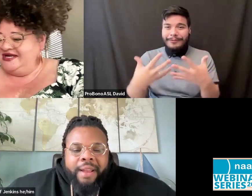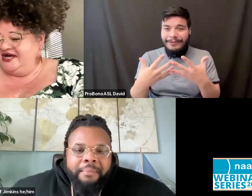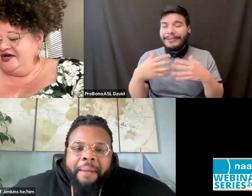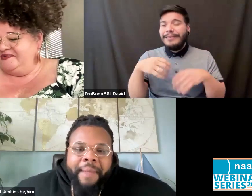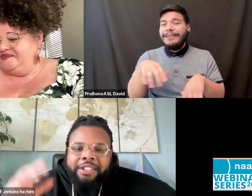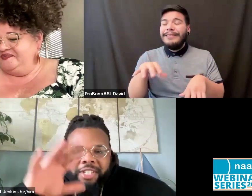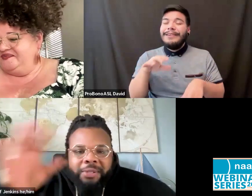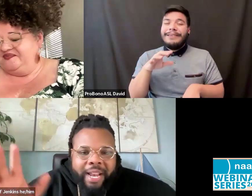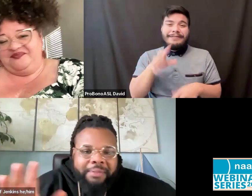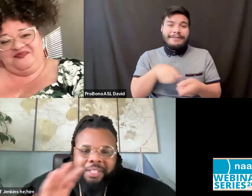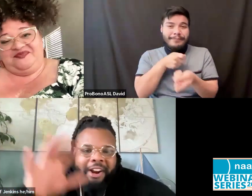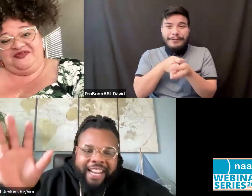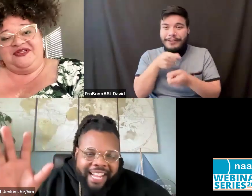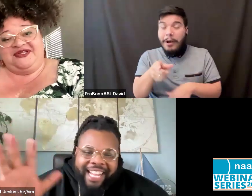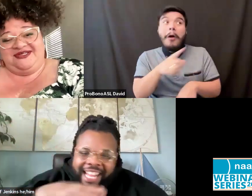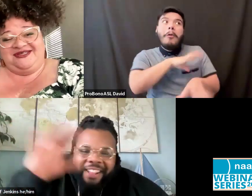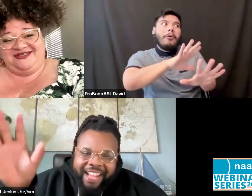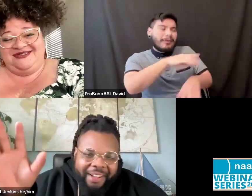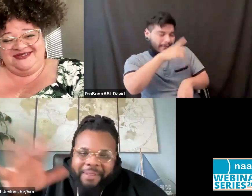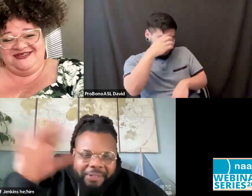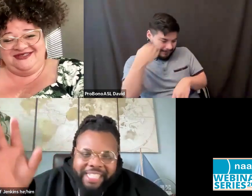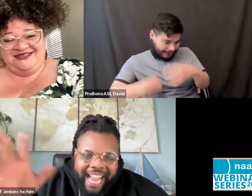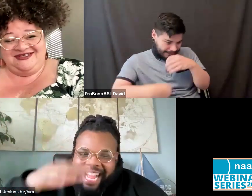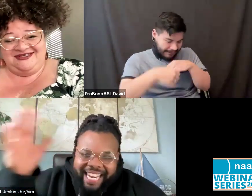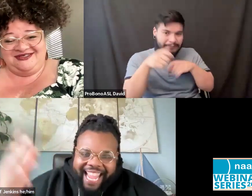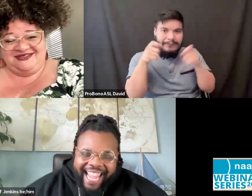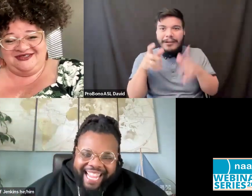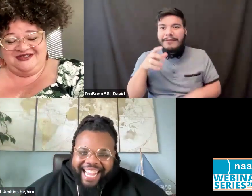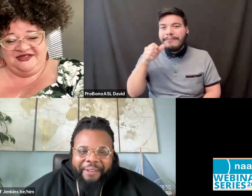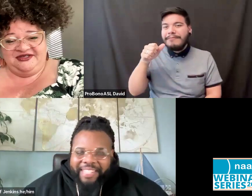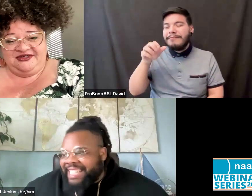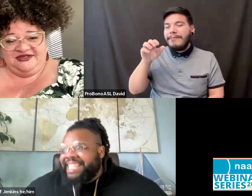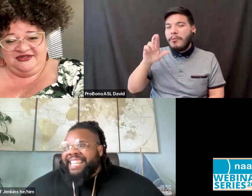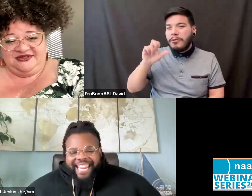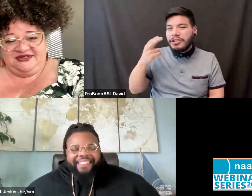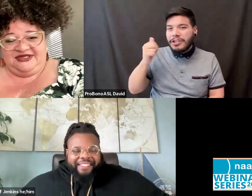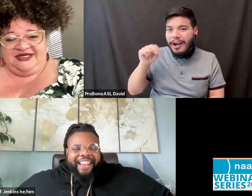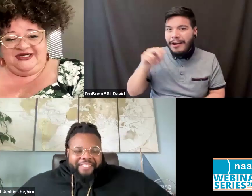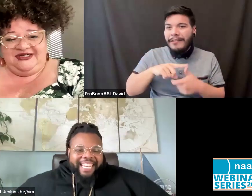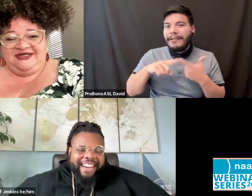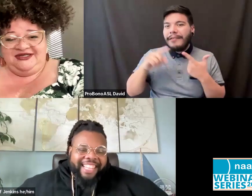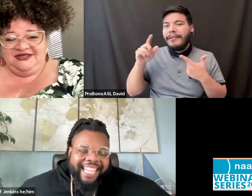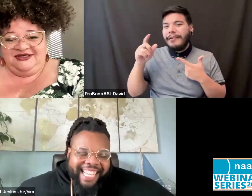and my managers as well. Also, sorry, Mr. Sharon and Kamala, they they definitely do their thing.